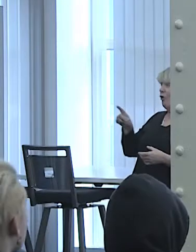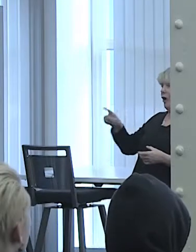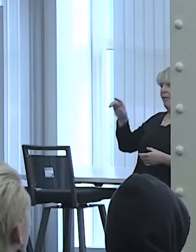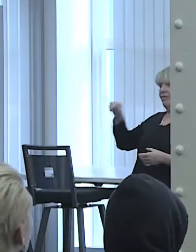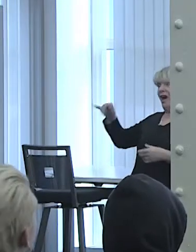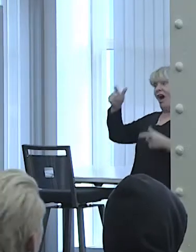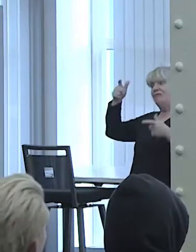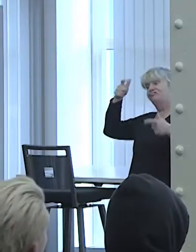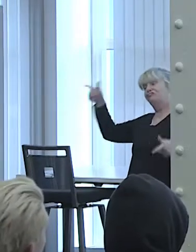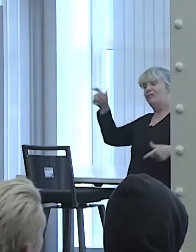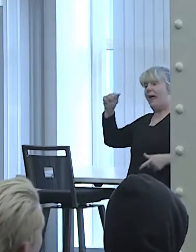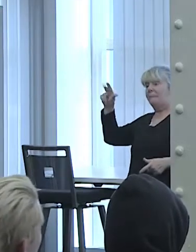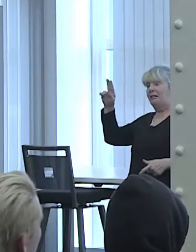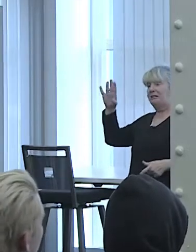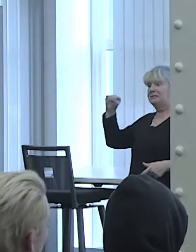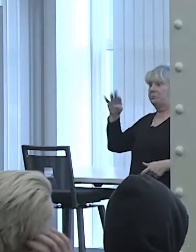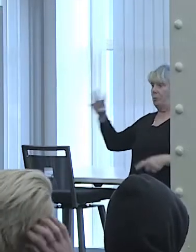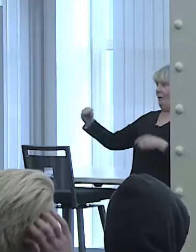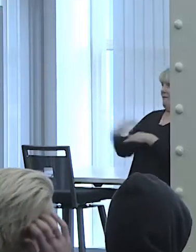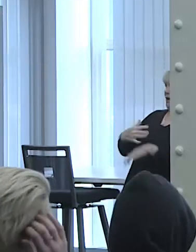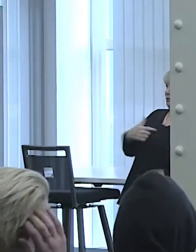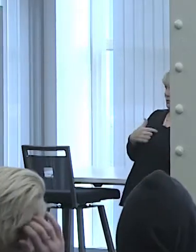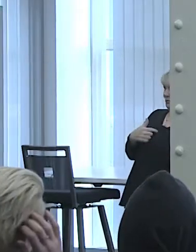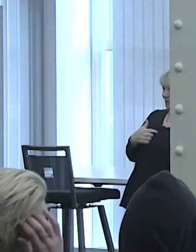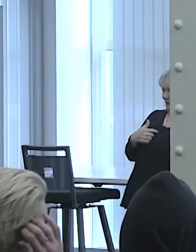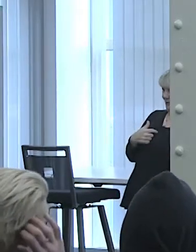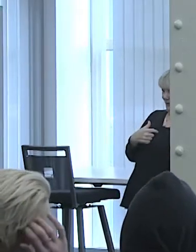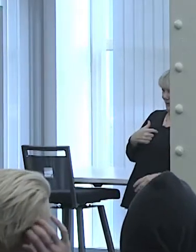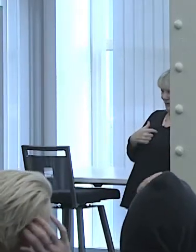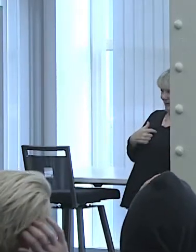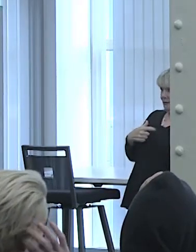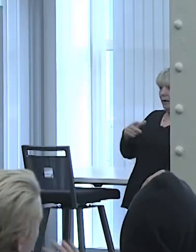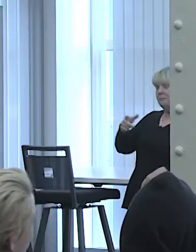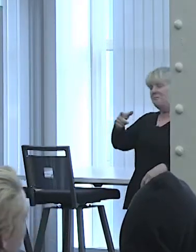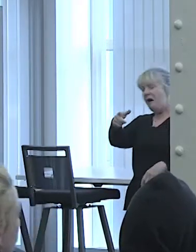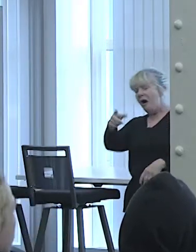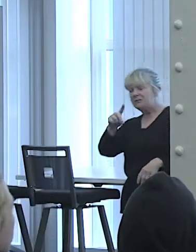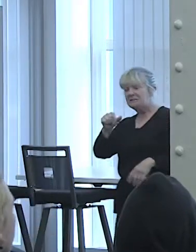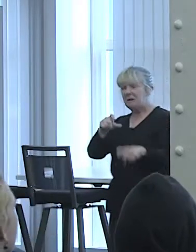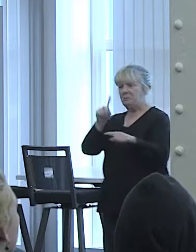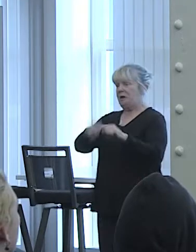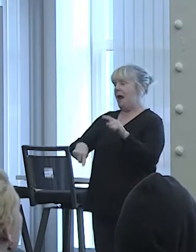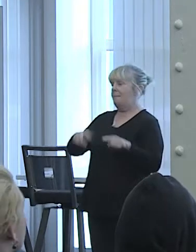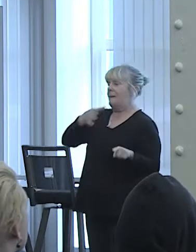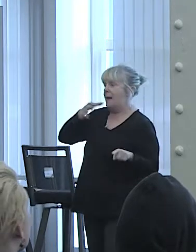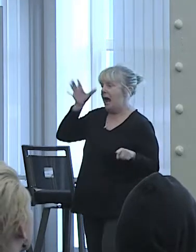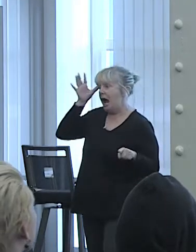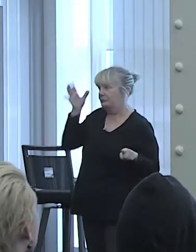If somebody decides, oh you can't possibly be a parent because you're in public with your child